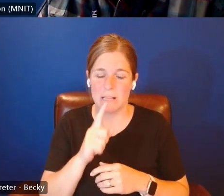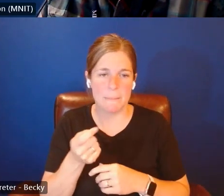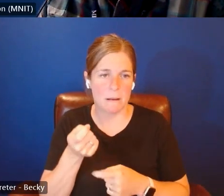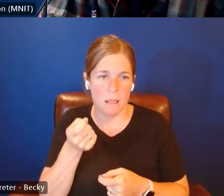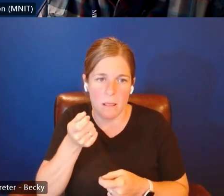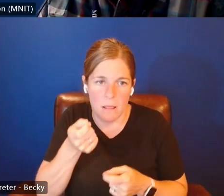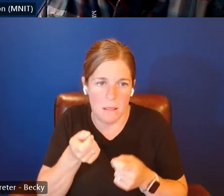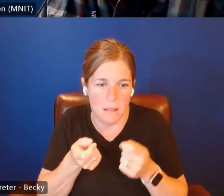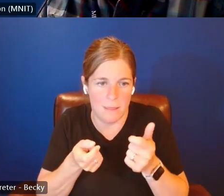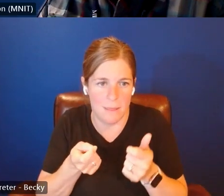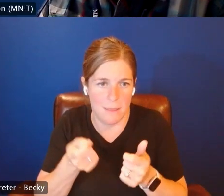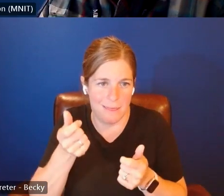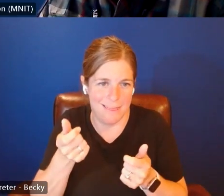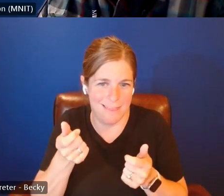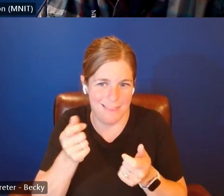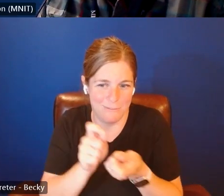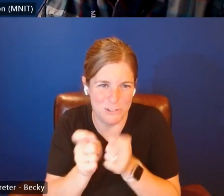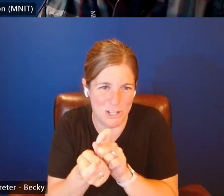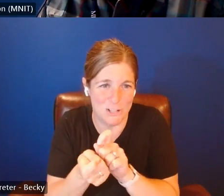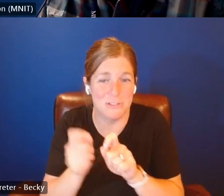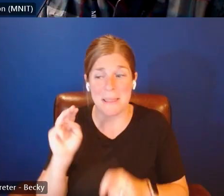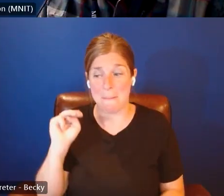that maps are a hidden thing.